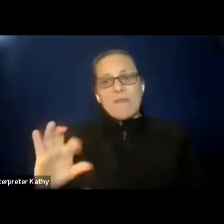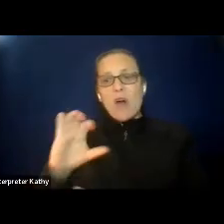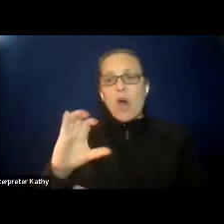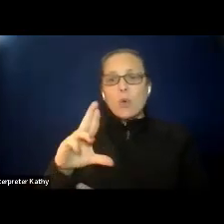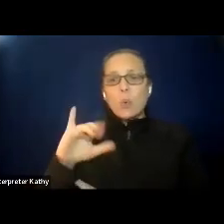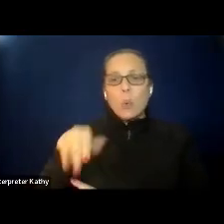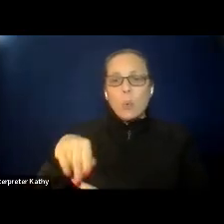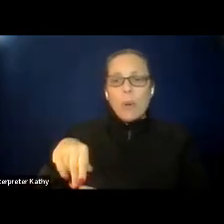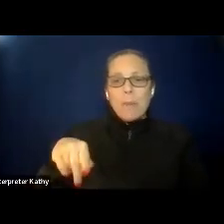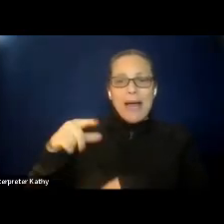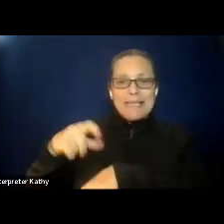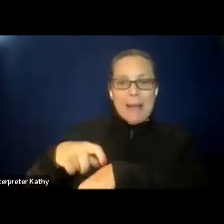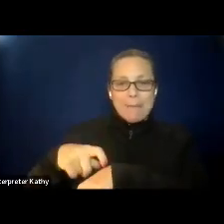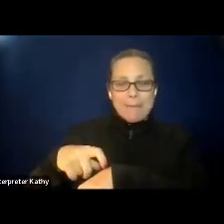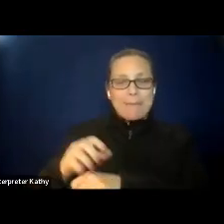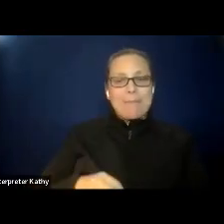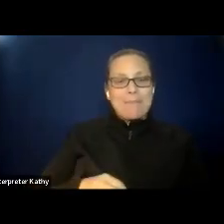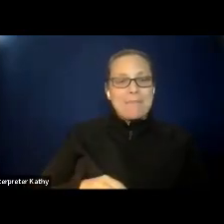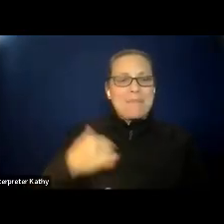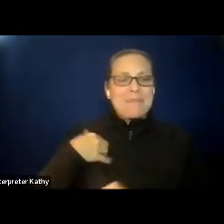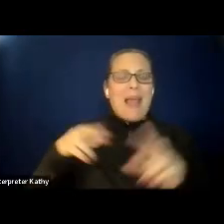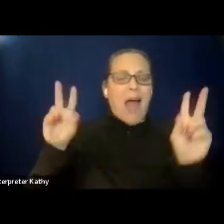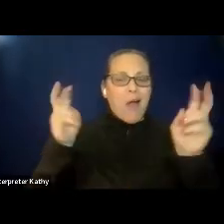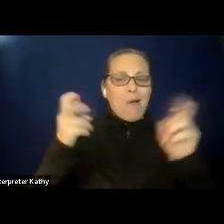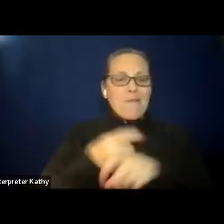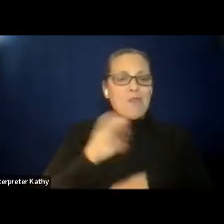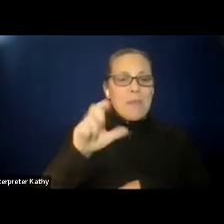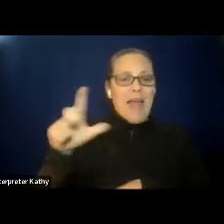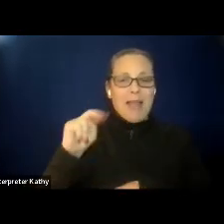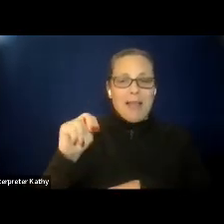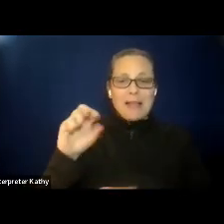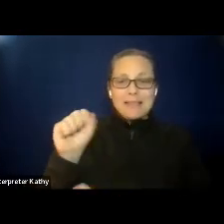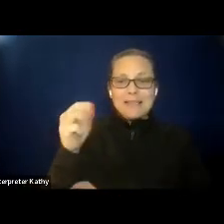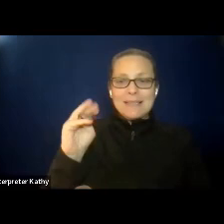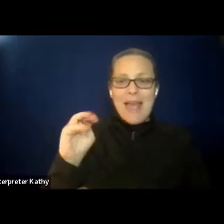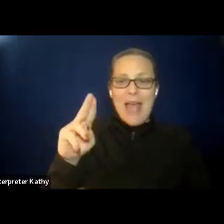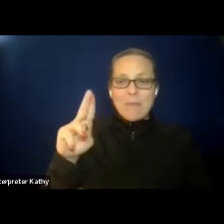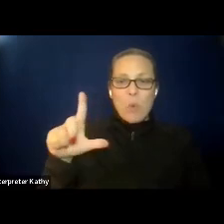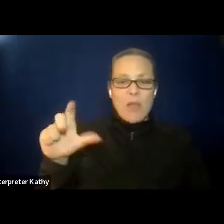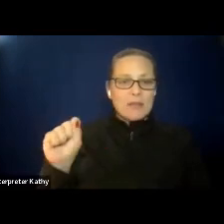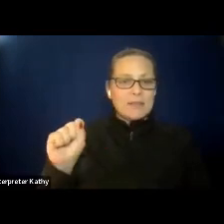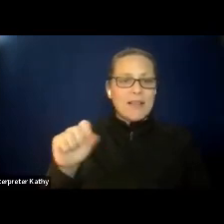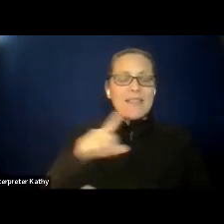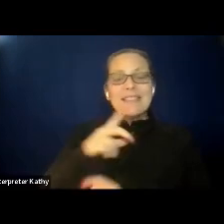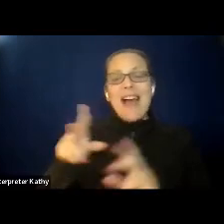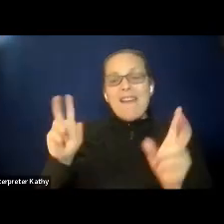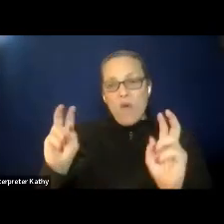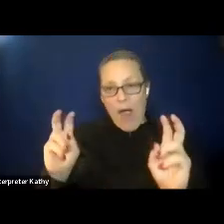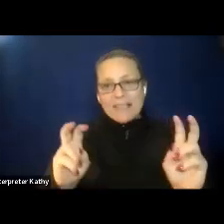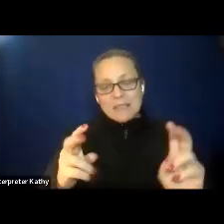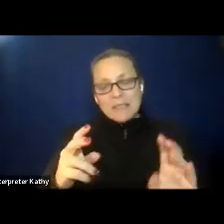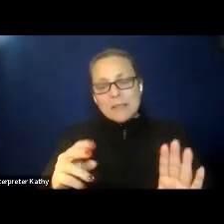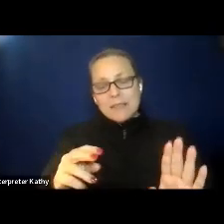example of this from disability culture and community is this concept of crip time. And so I will read this here from